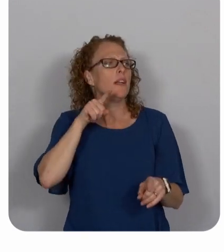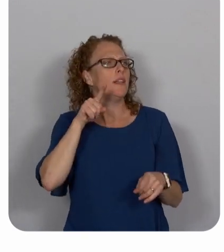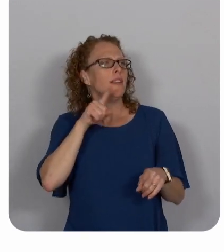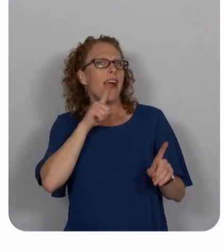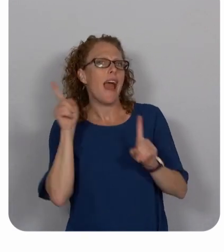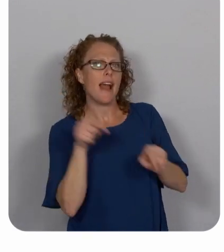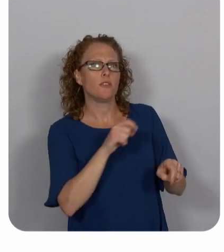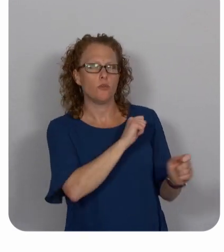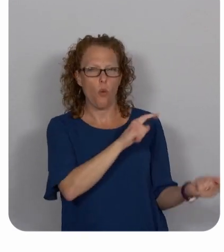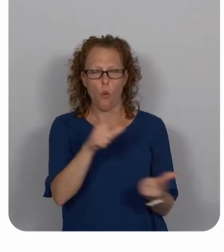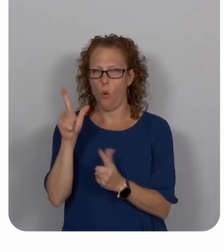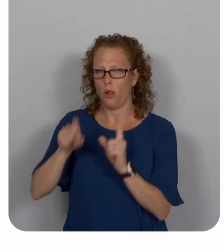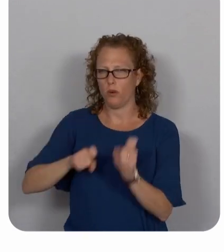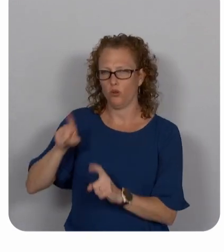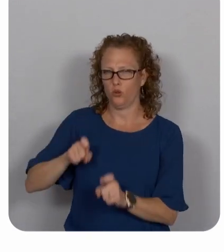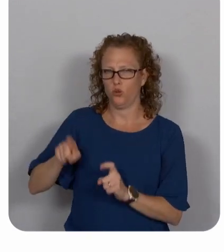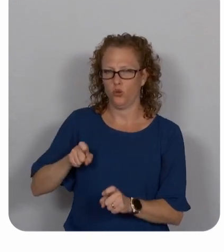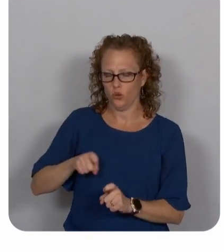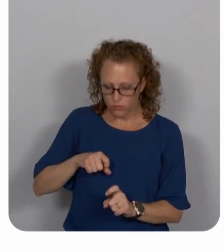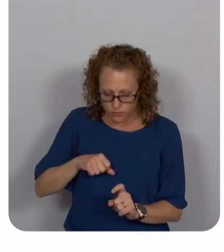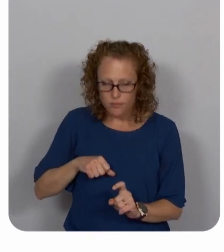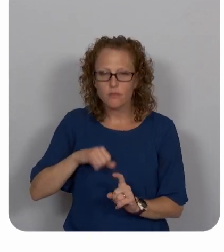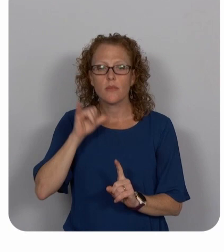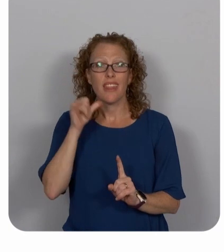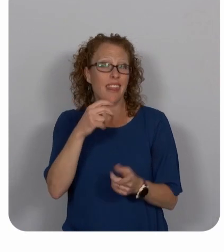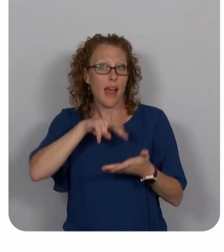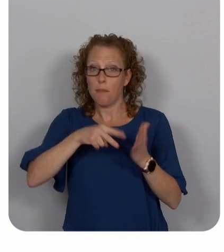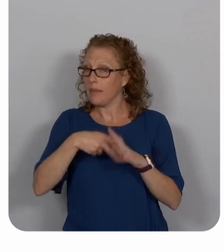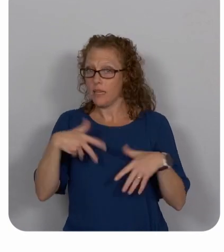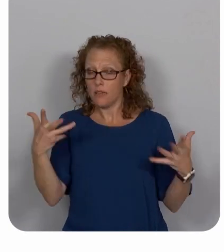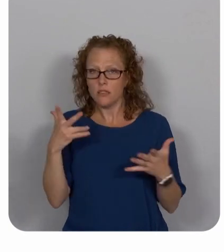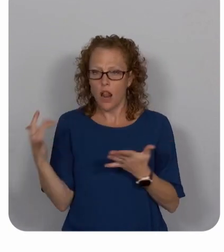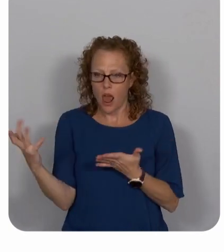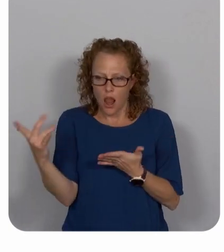Providing this experience involves working with lots of customer data,